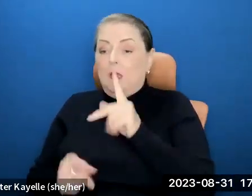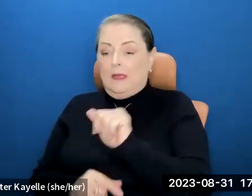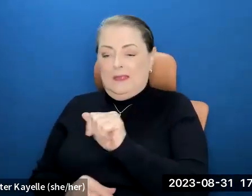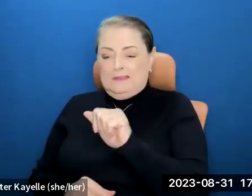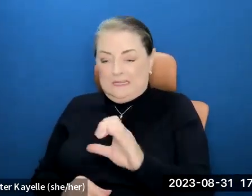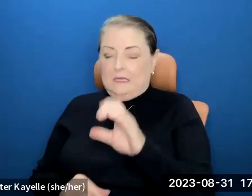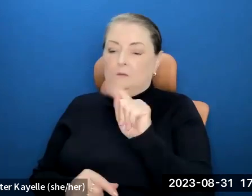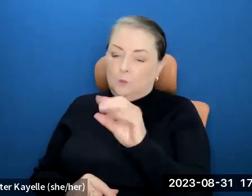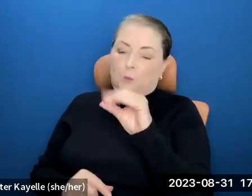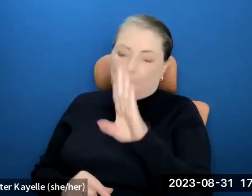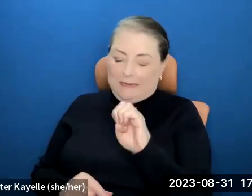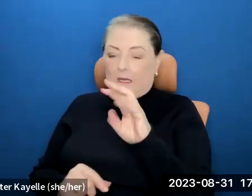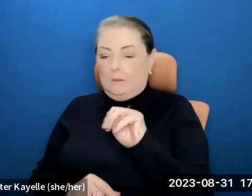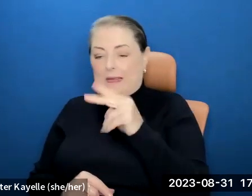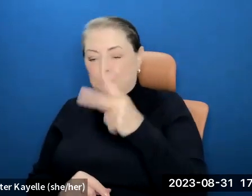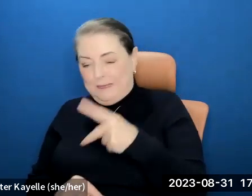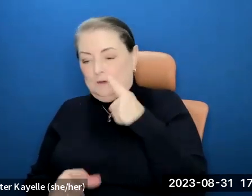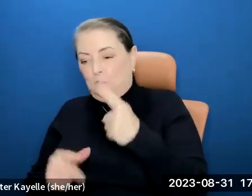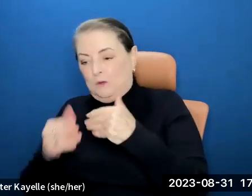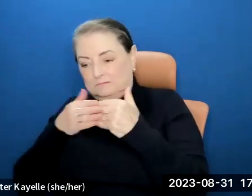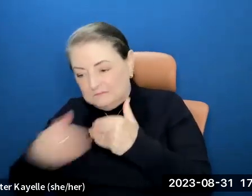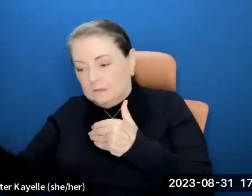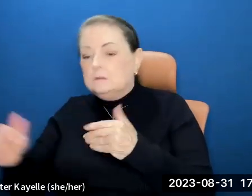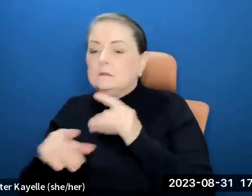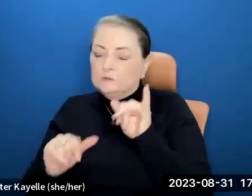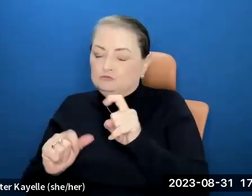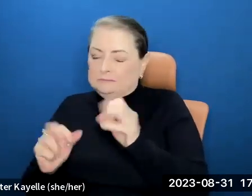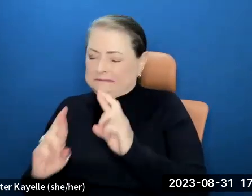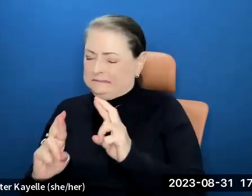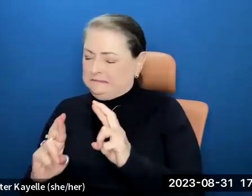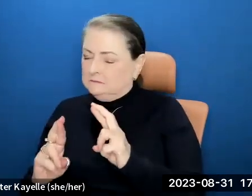um to be the MHP for that going forward so that should hopefully get a little bit of a breather